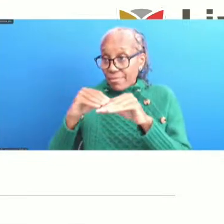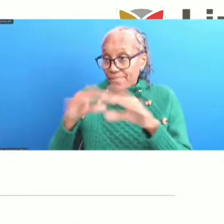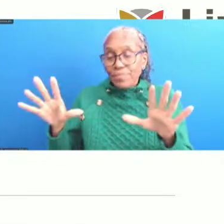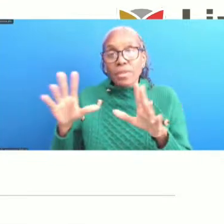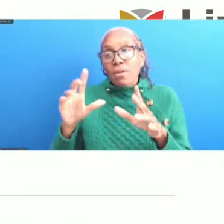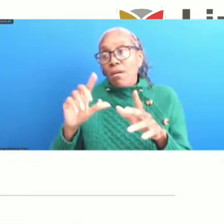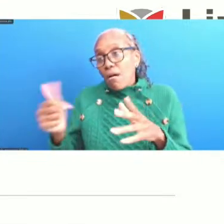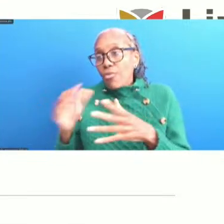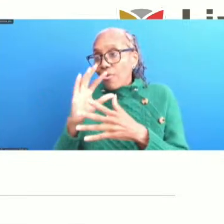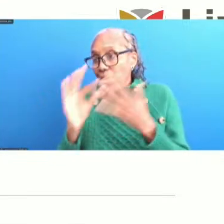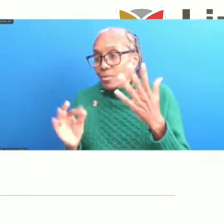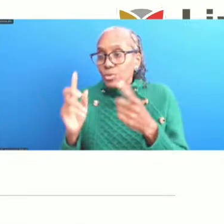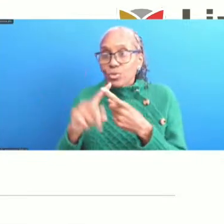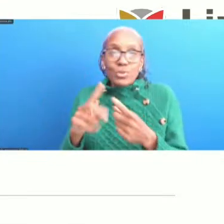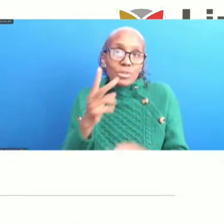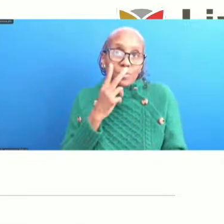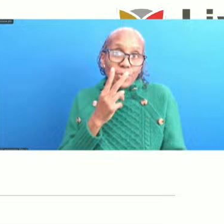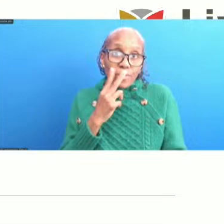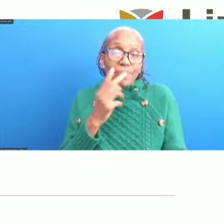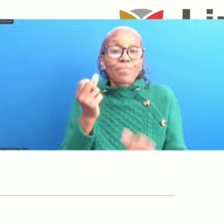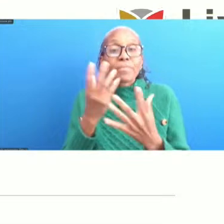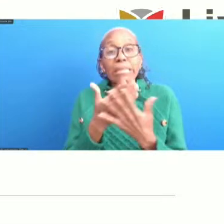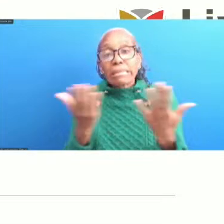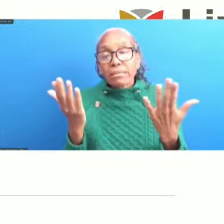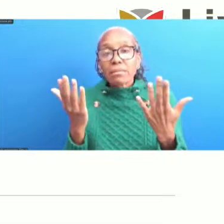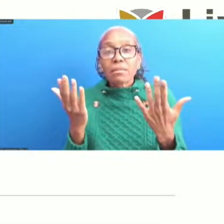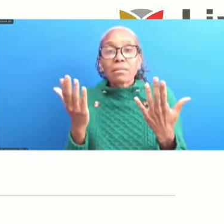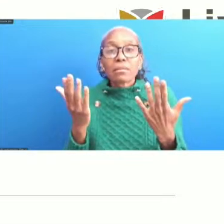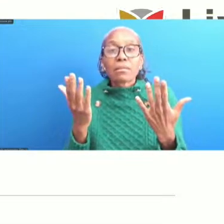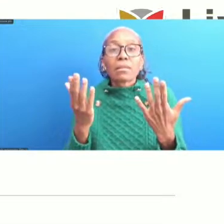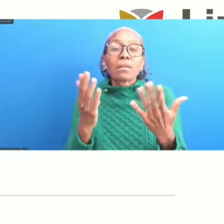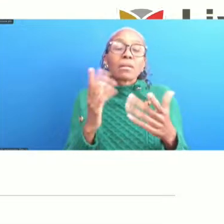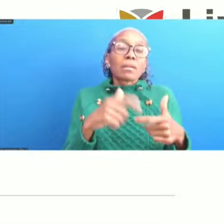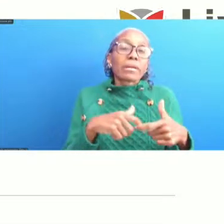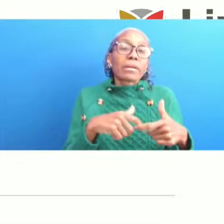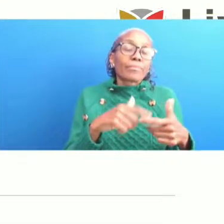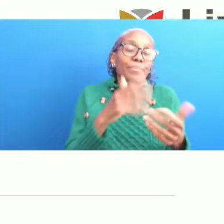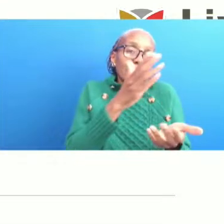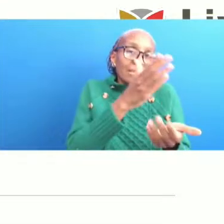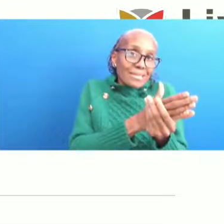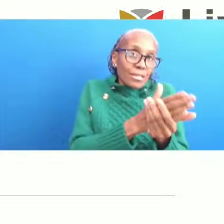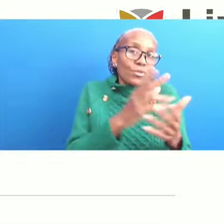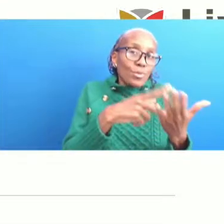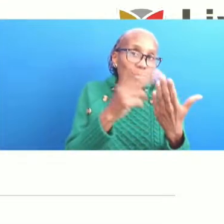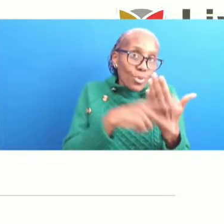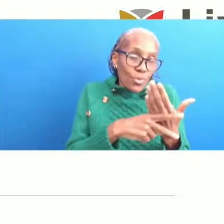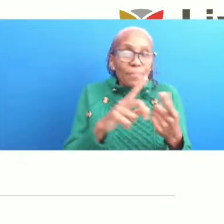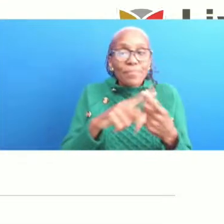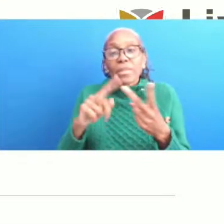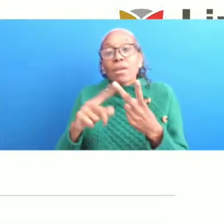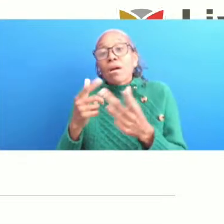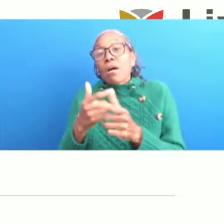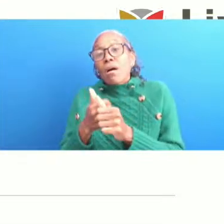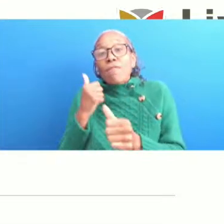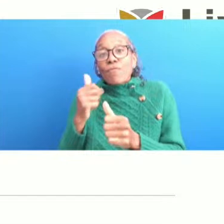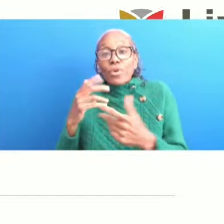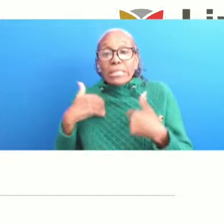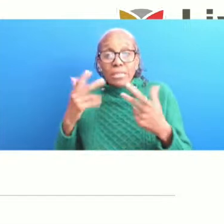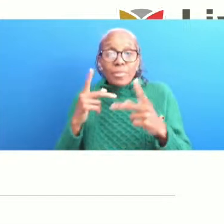BOTH POLICIES BUT ALSO MAKING SURE OUR FOLKS HAVE ALTERNATIVES TO SMOKING MEANING